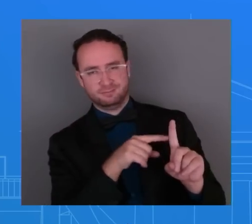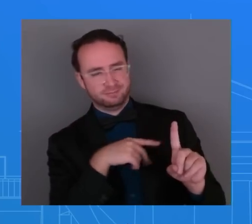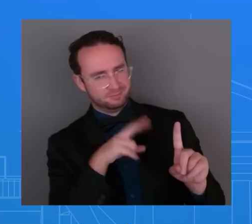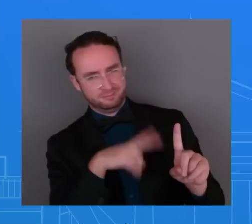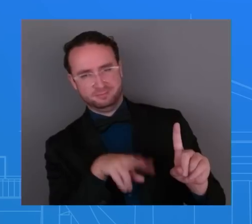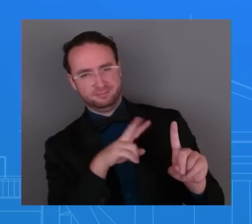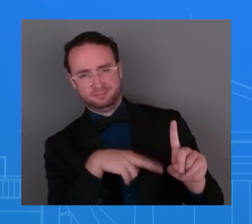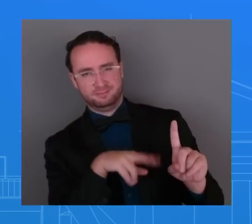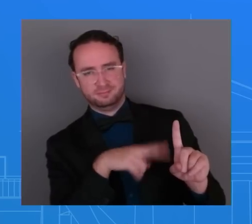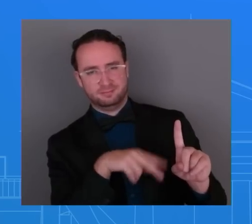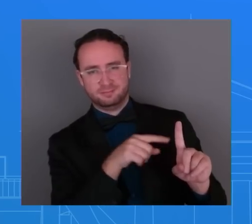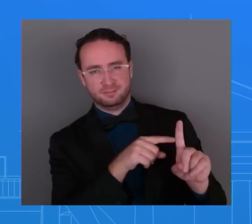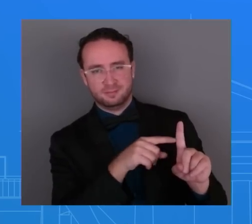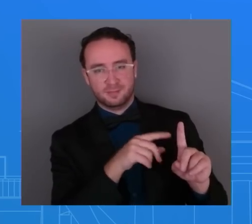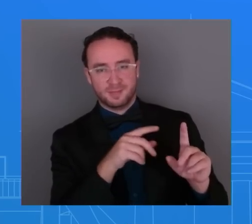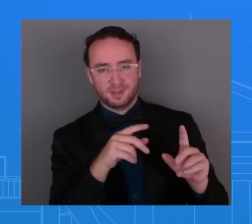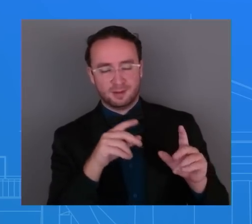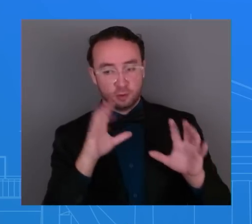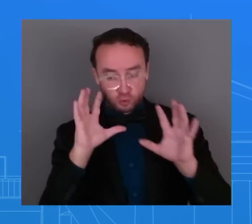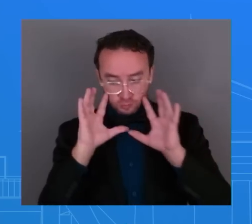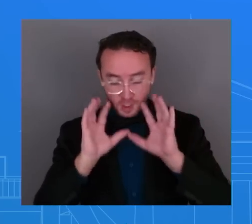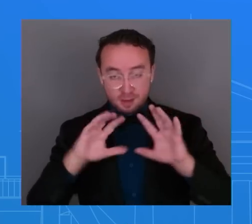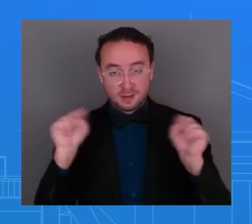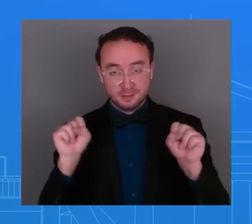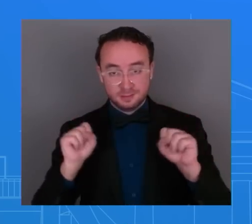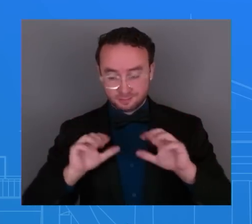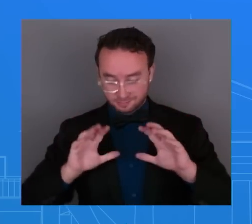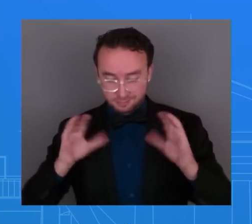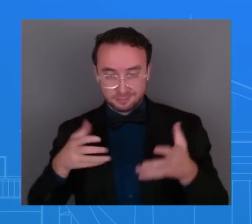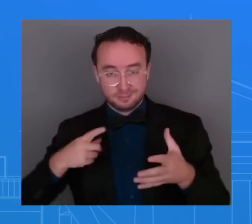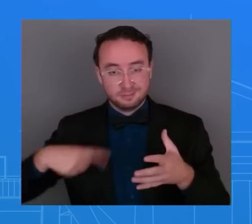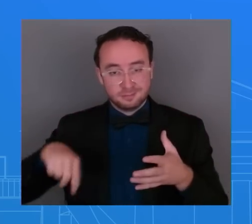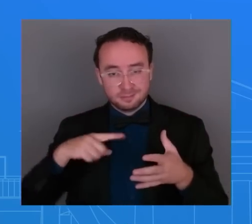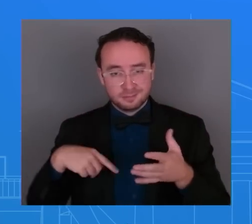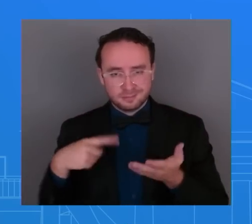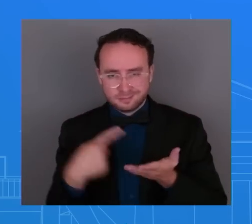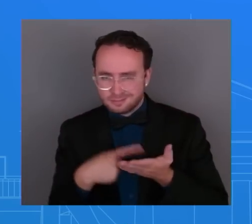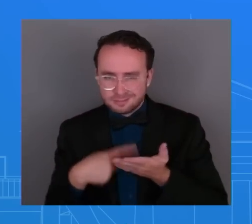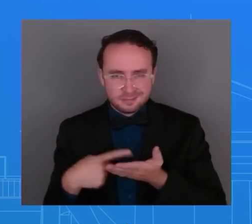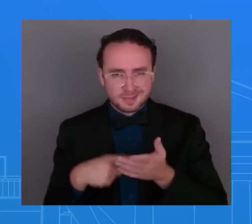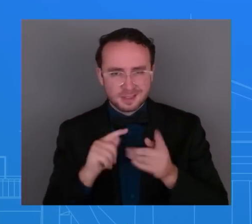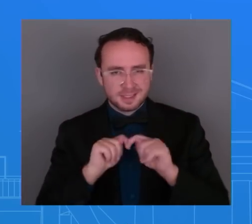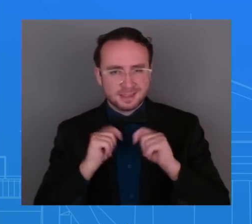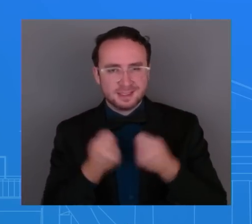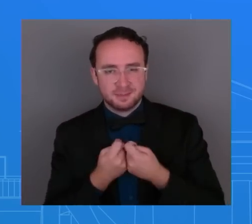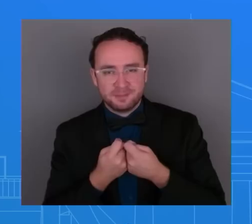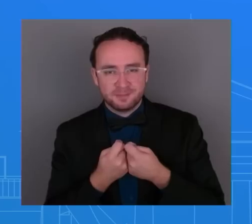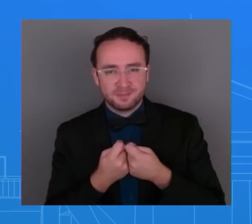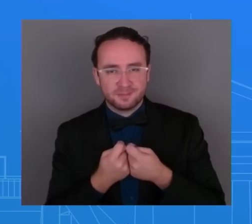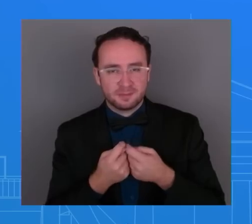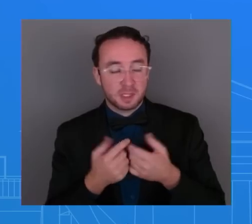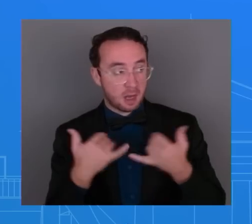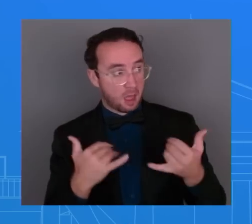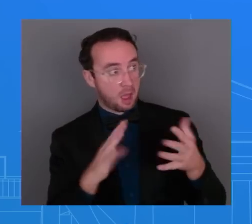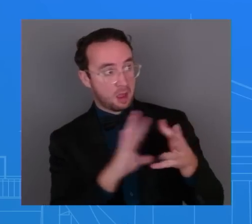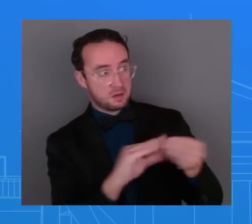I don't have any meetings or anything to read out at that -- at this time. The Press: Thank you. Ms. Jean-Pierre: Go ahead. In the back. Go ahead. The Press: Me? Ms. Jean-Pierre: Yep. The Press: Thanks. The Trump campaign